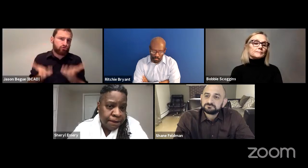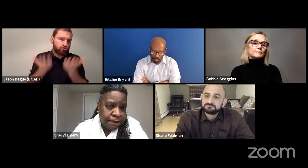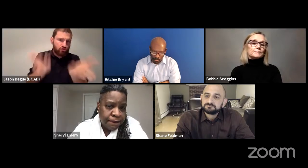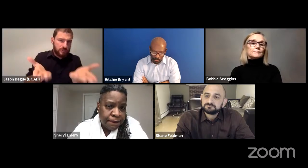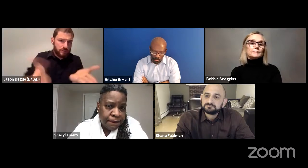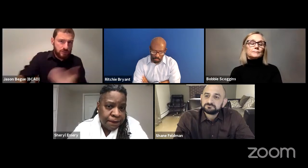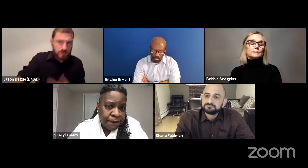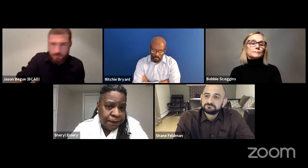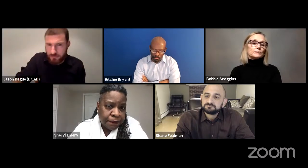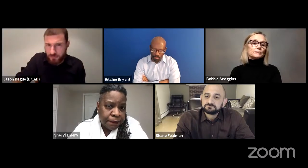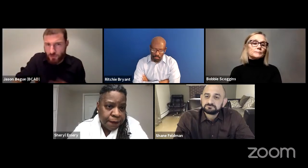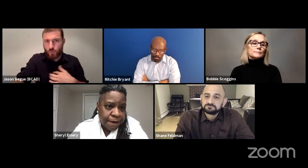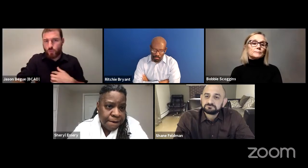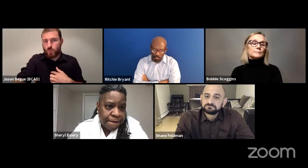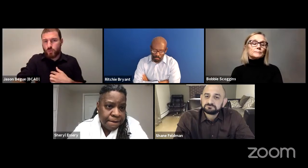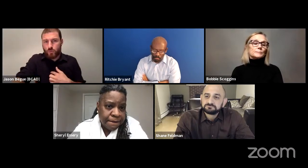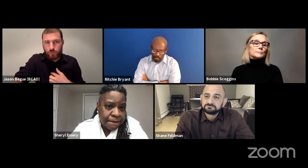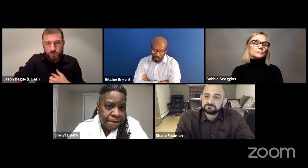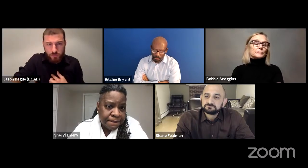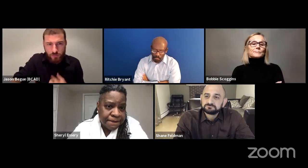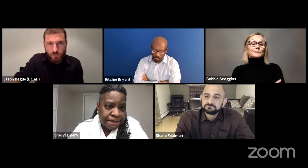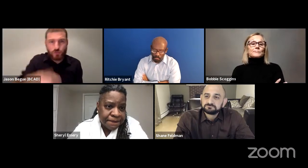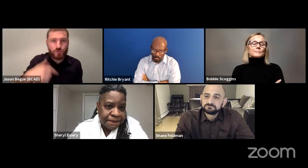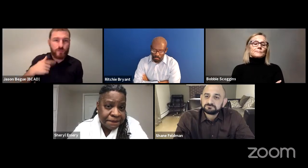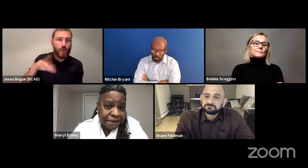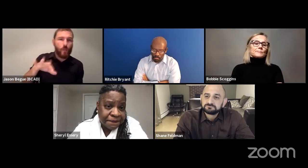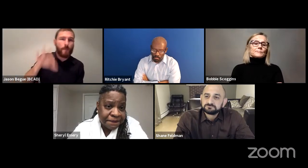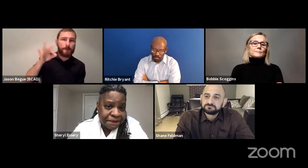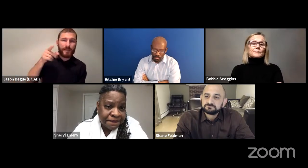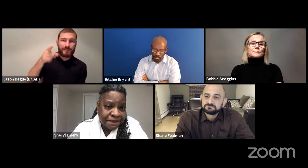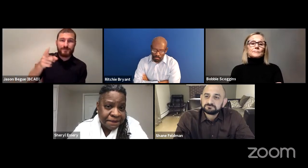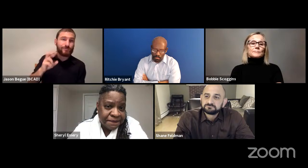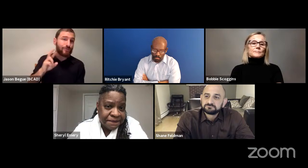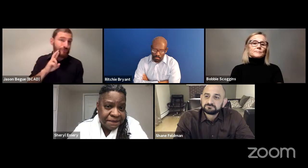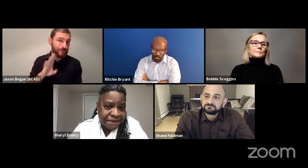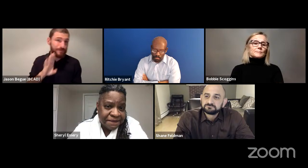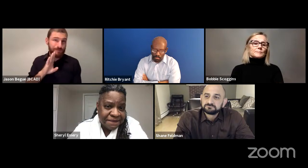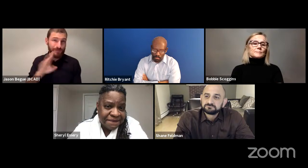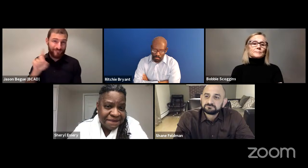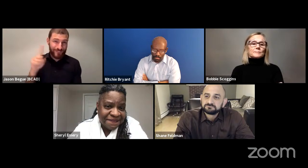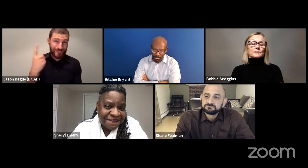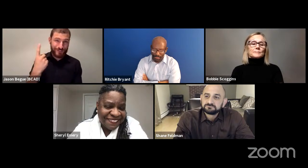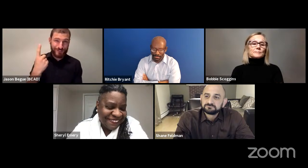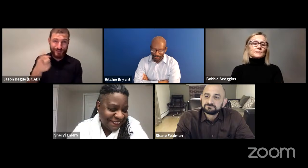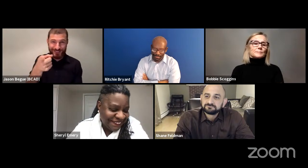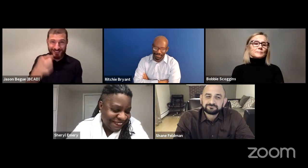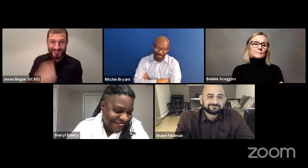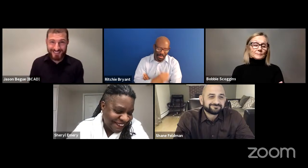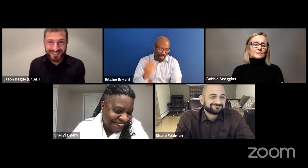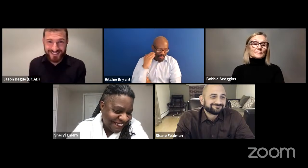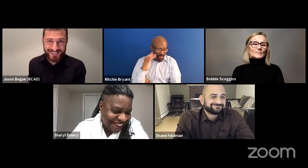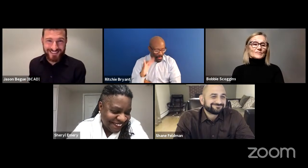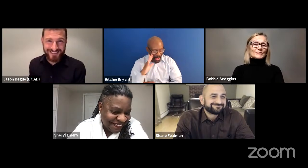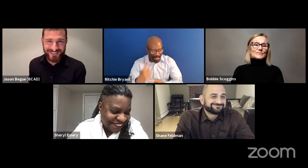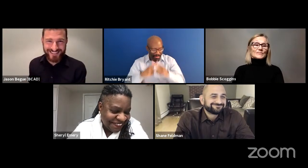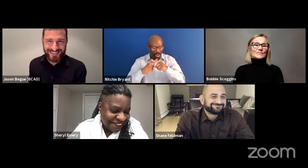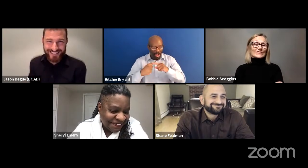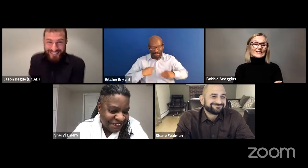What are your suggestions? I'll go ahead and pick Ritchie to go first.